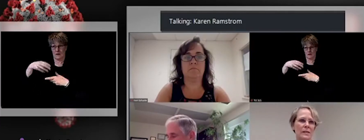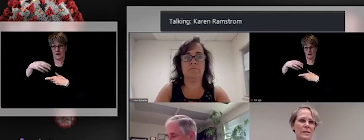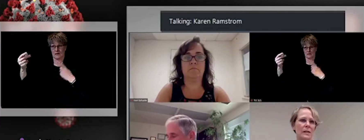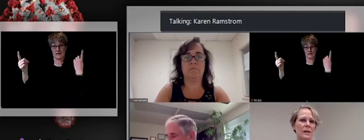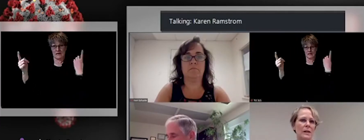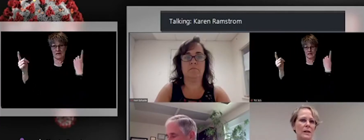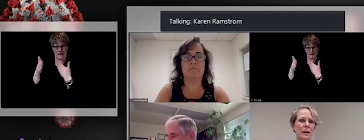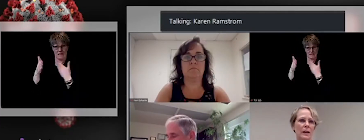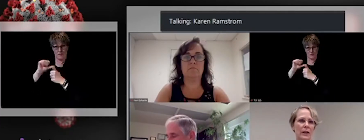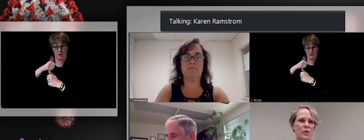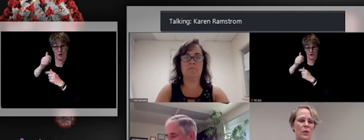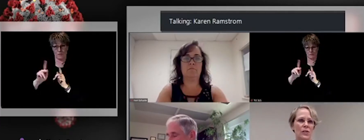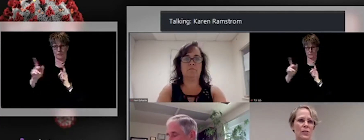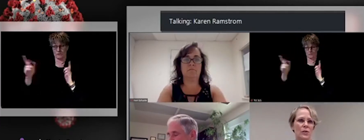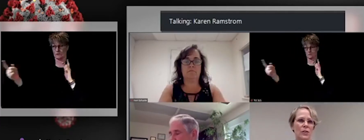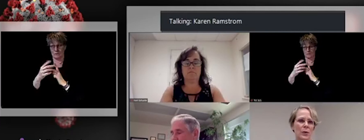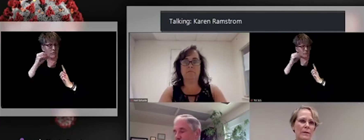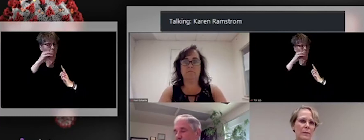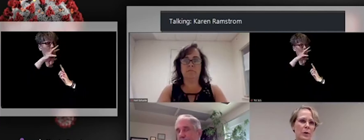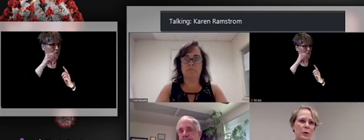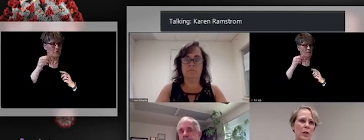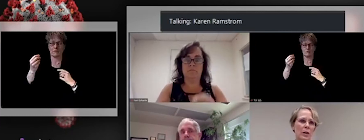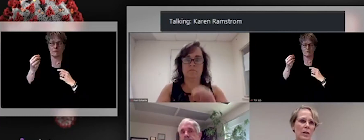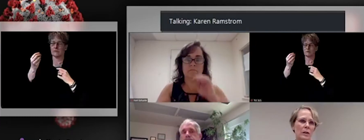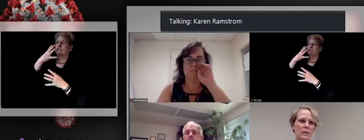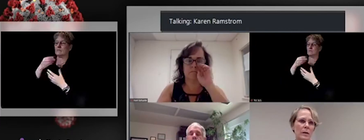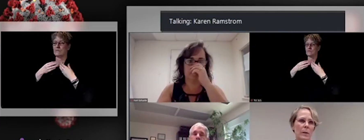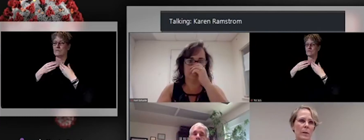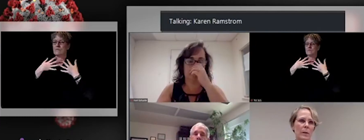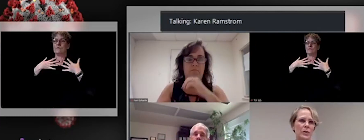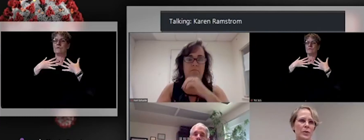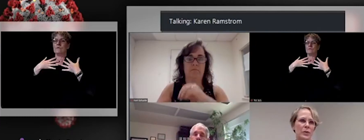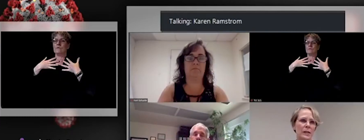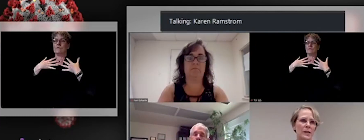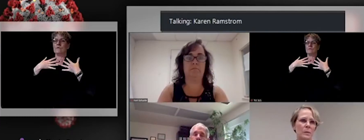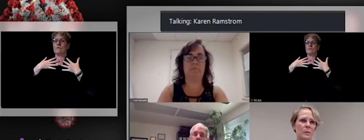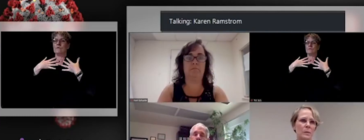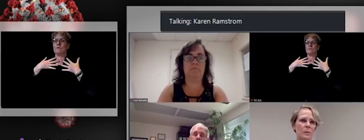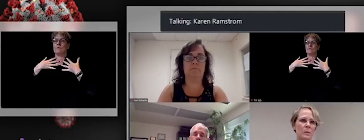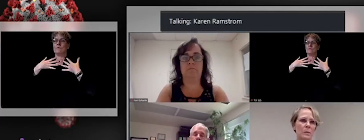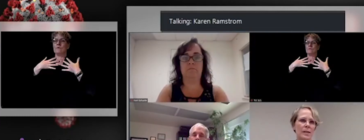this is in household so that you have more prolonged opportunities to be around each